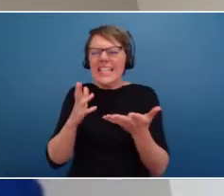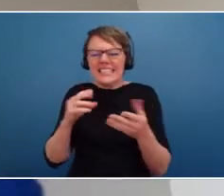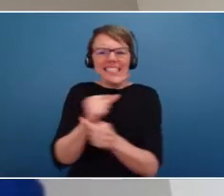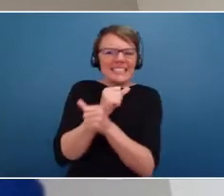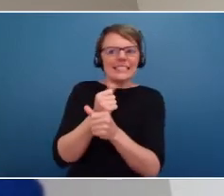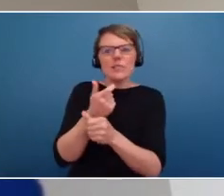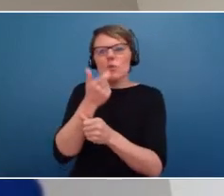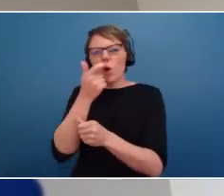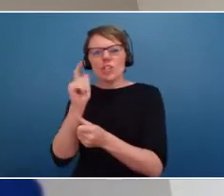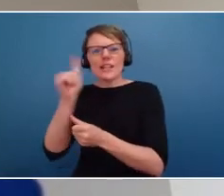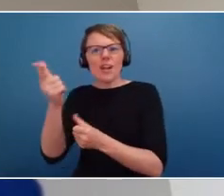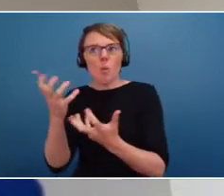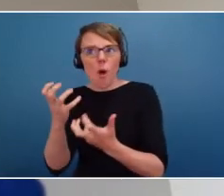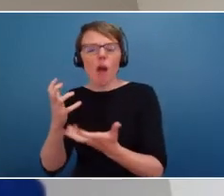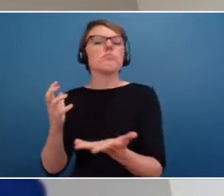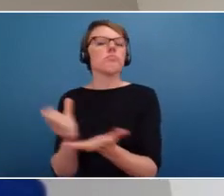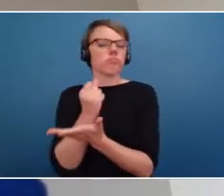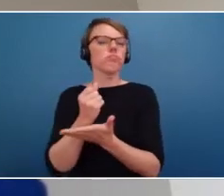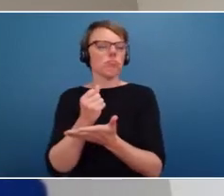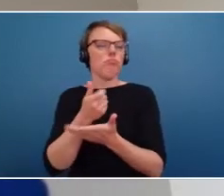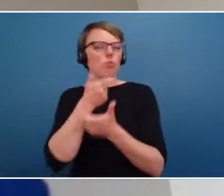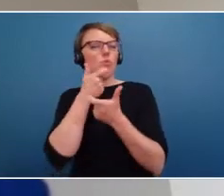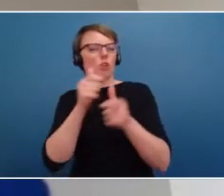we will record this and make the recording available soon after the event.